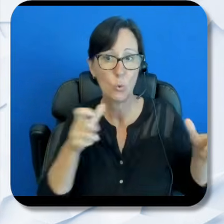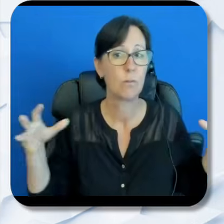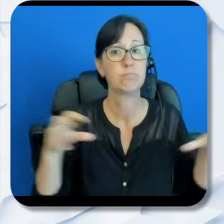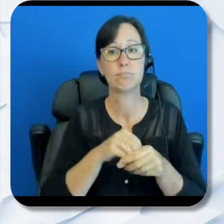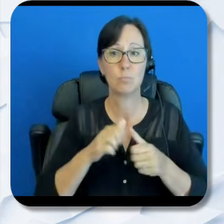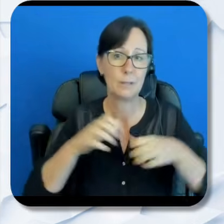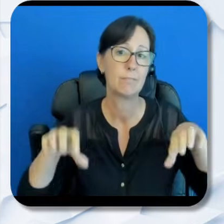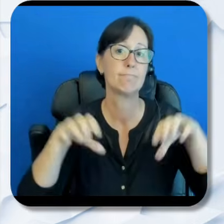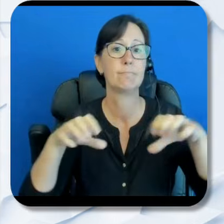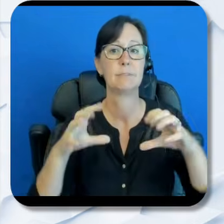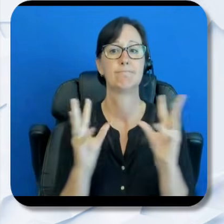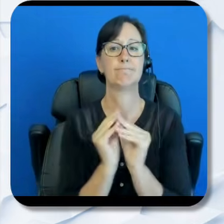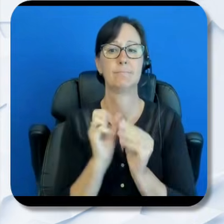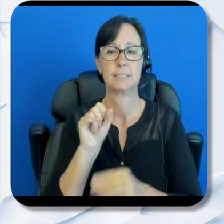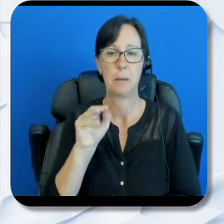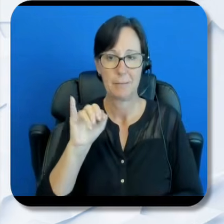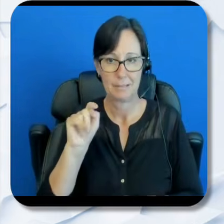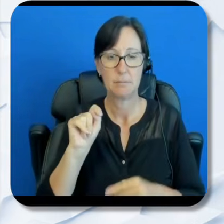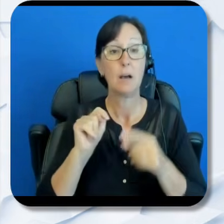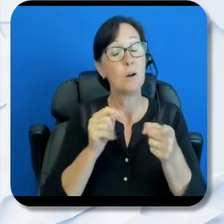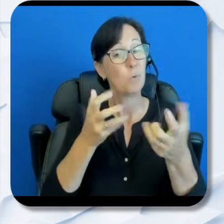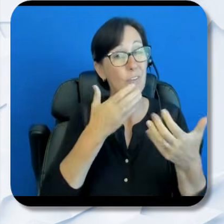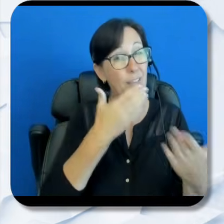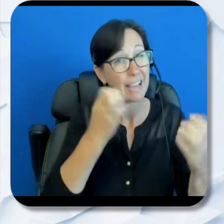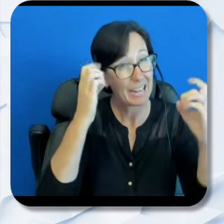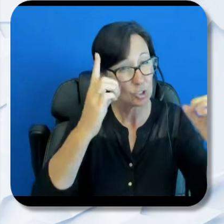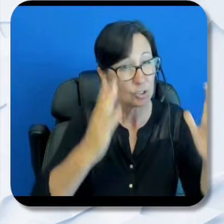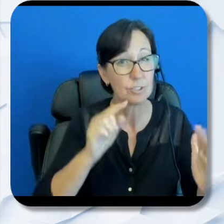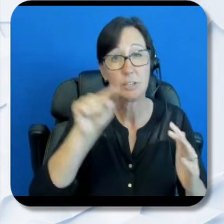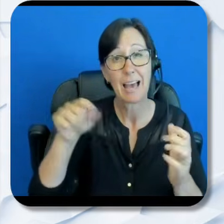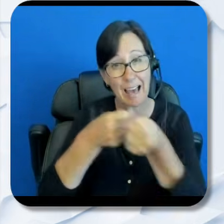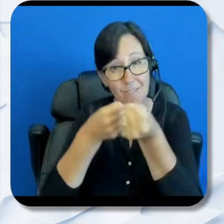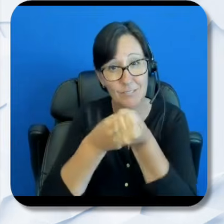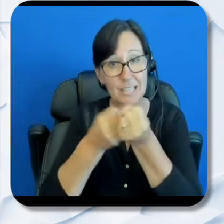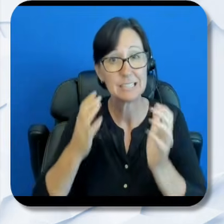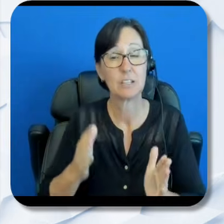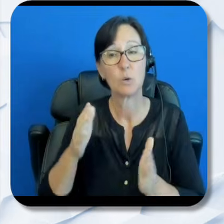I also want to thank the educators, advocates, school staff, and community